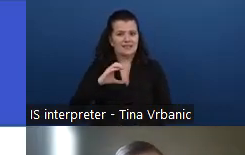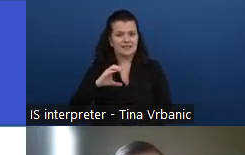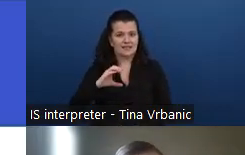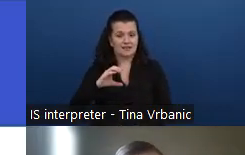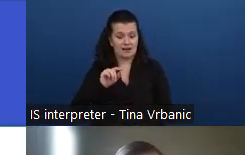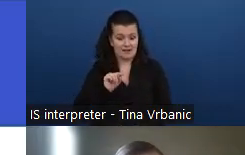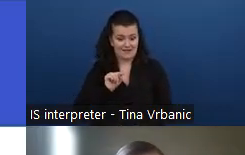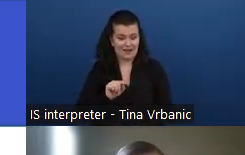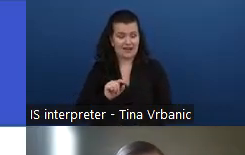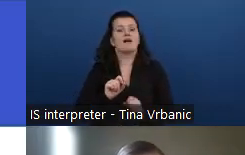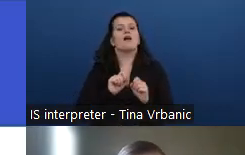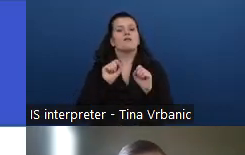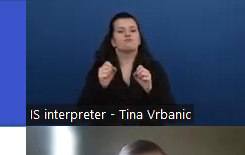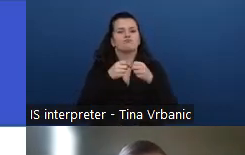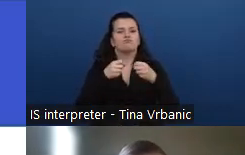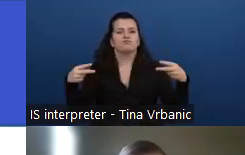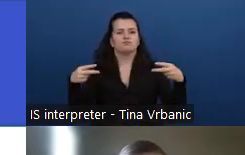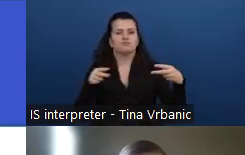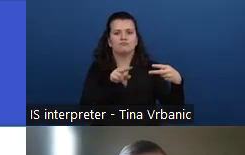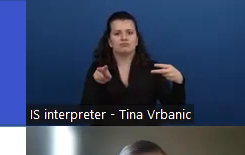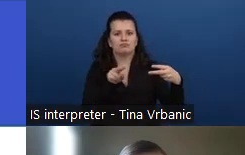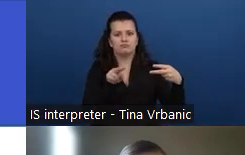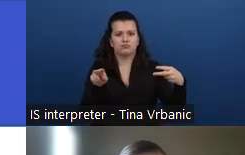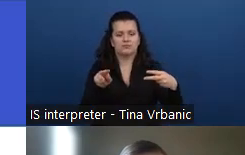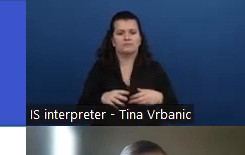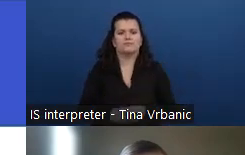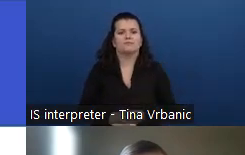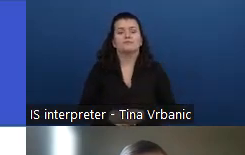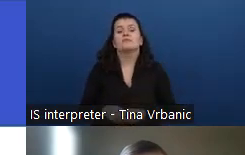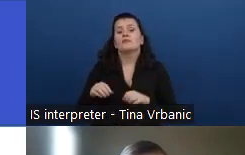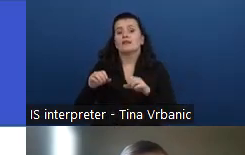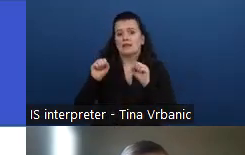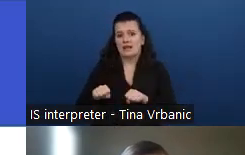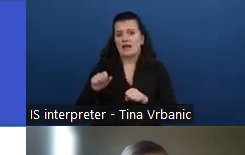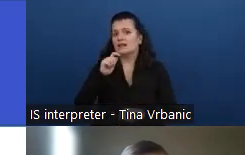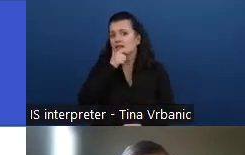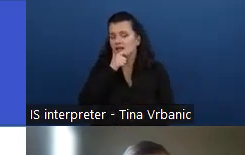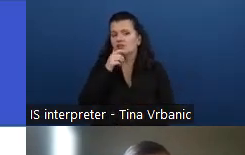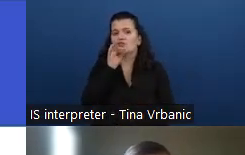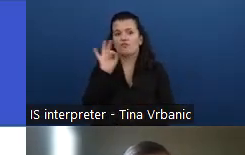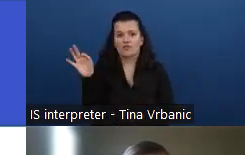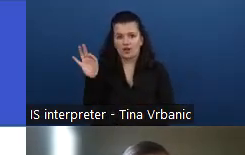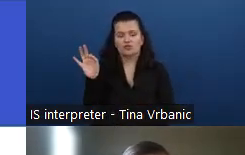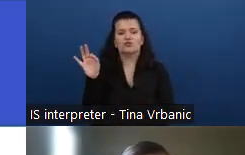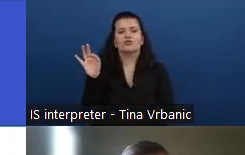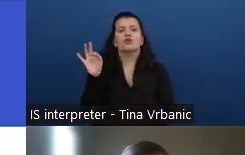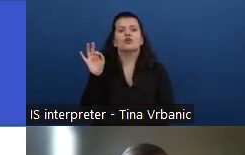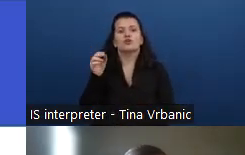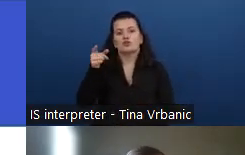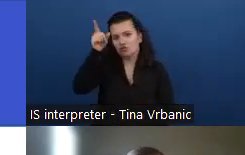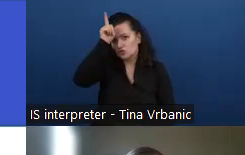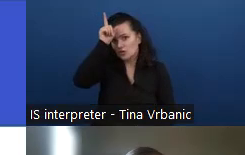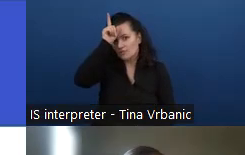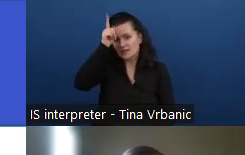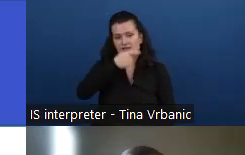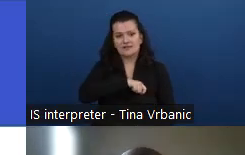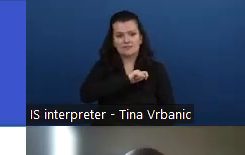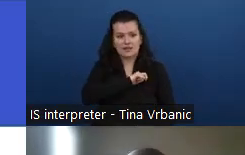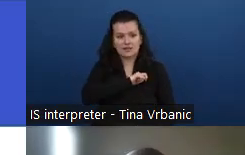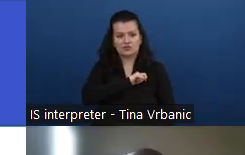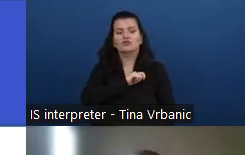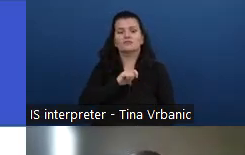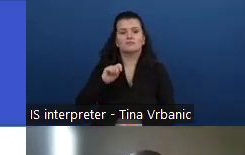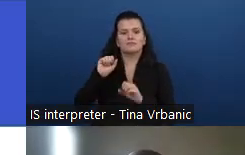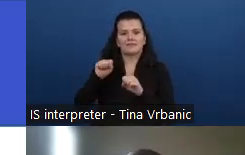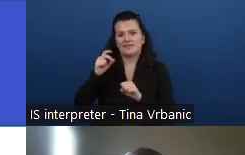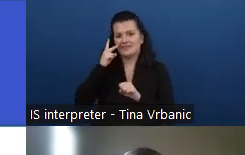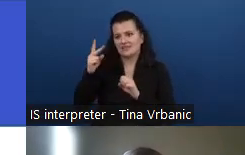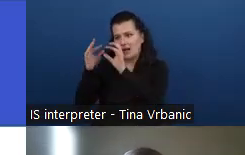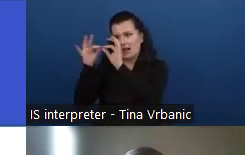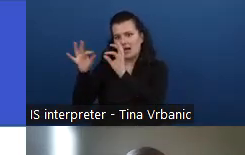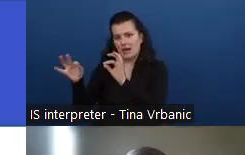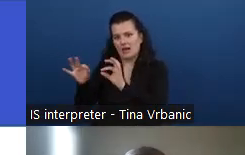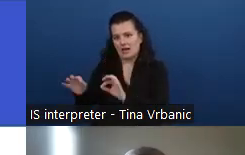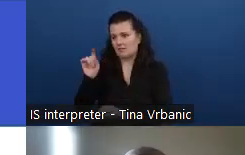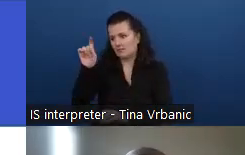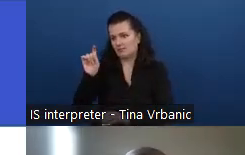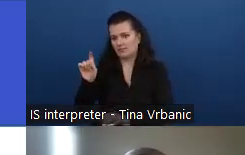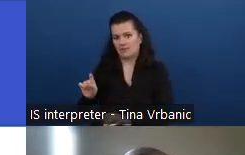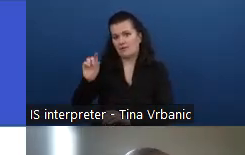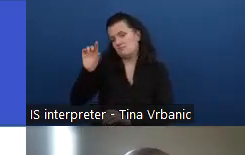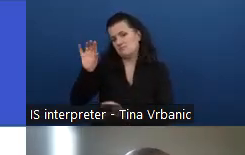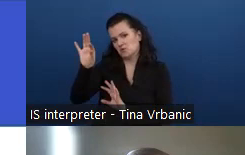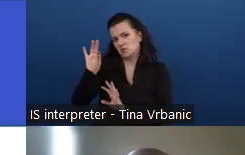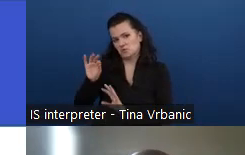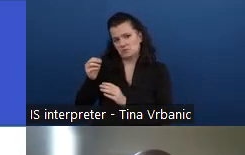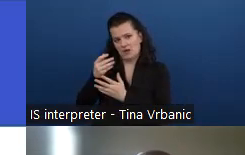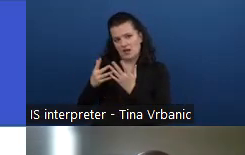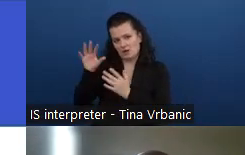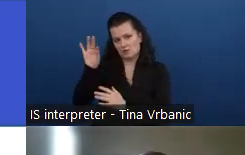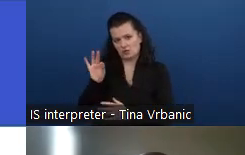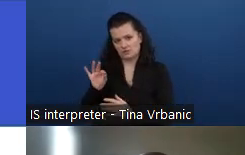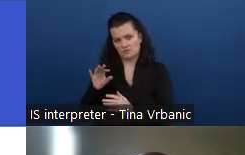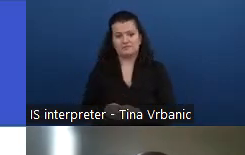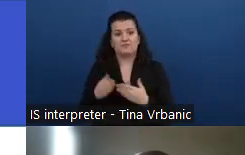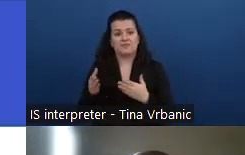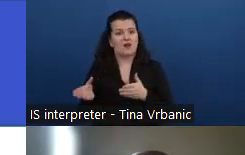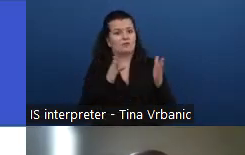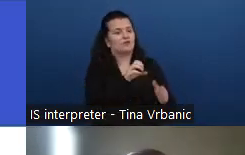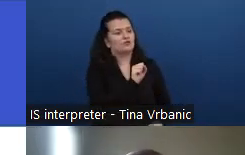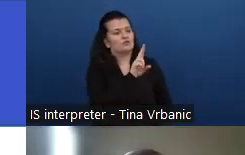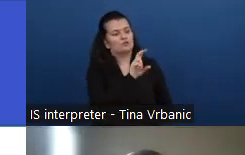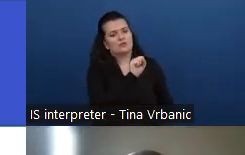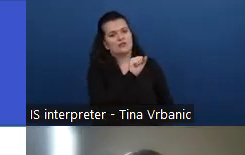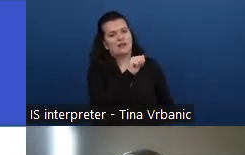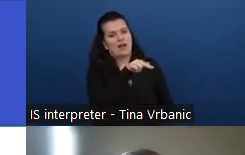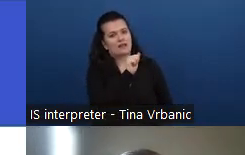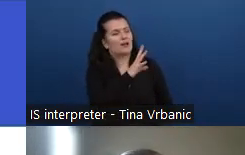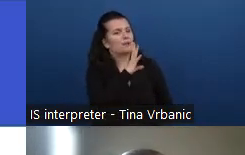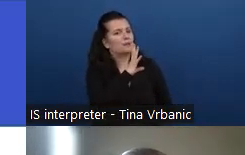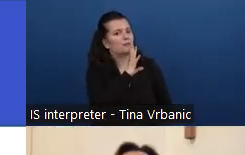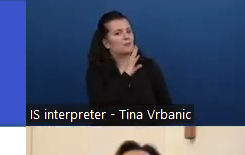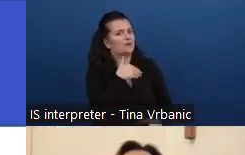The StreamText links will be posted in the chat as well.